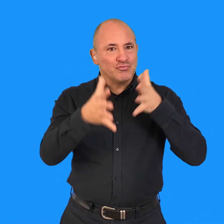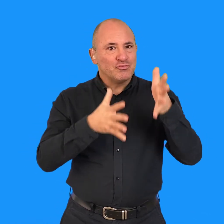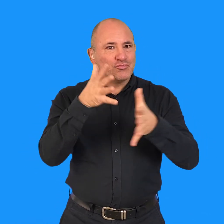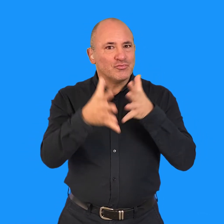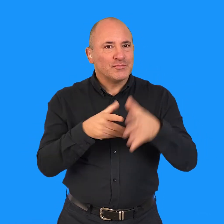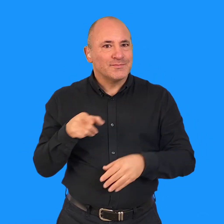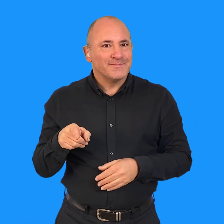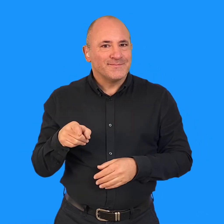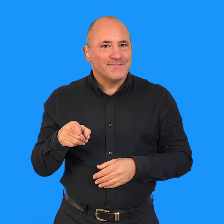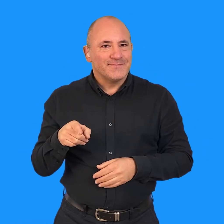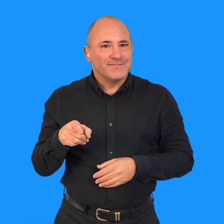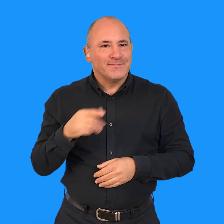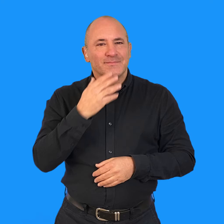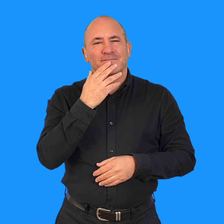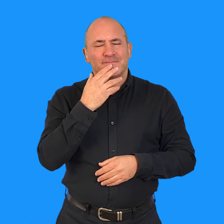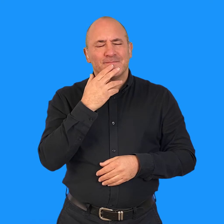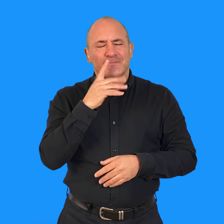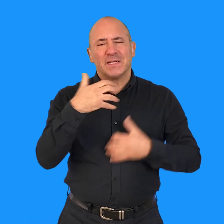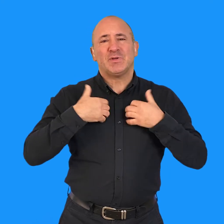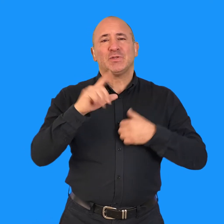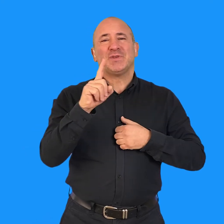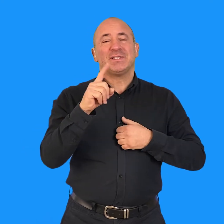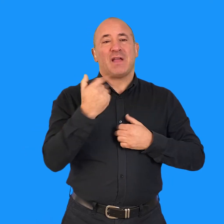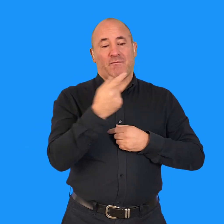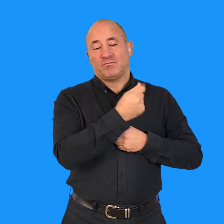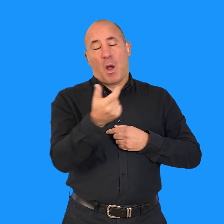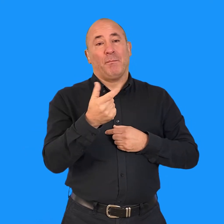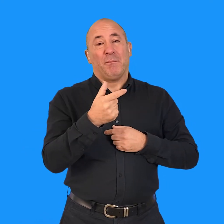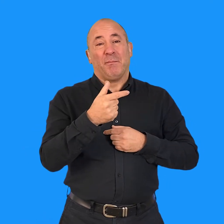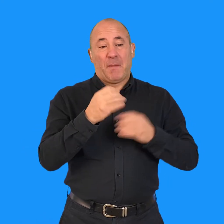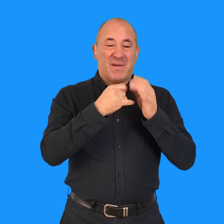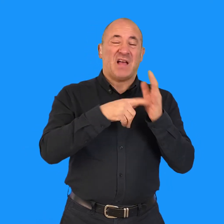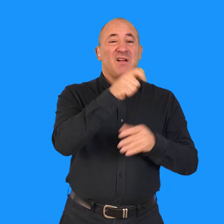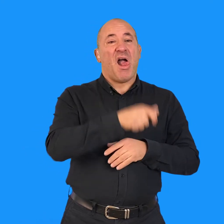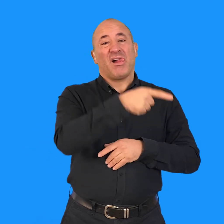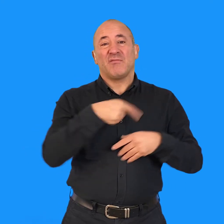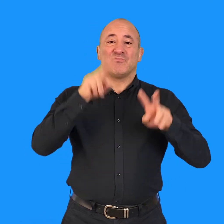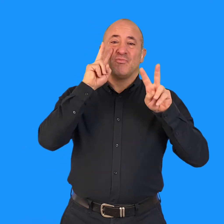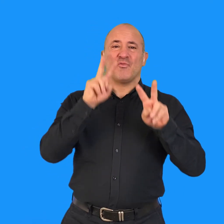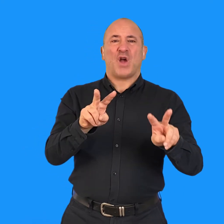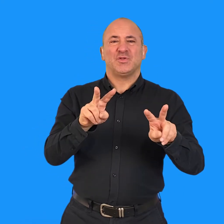So what was really interesting was some BSL users came to see the show